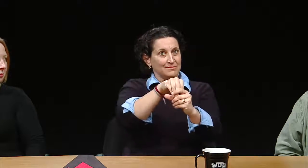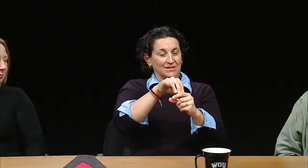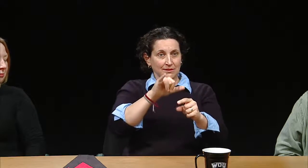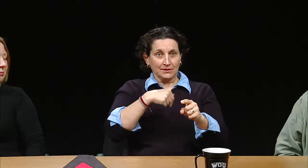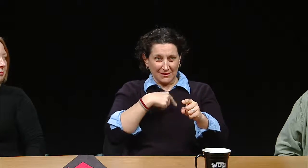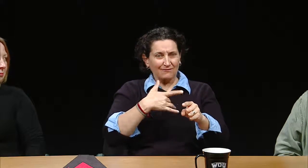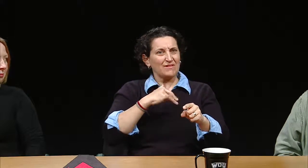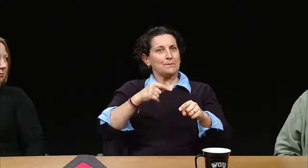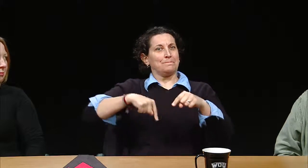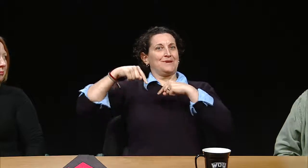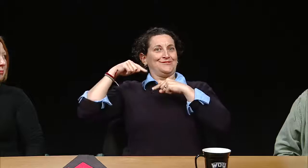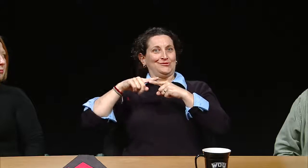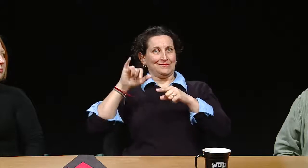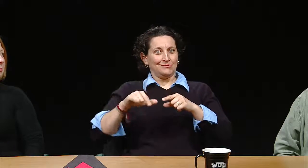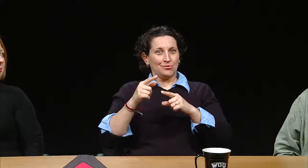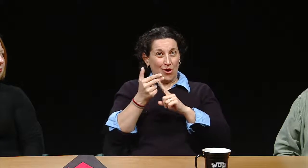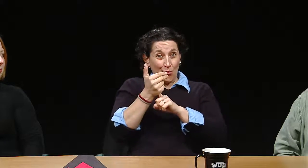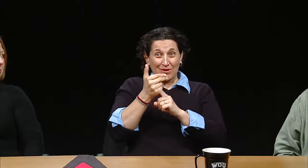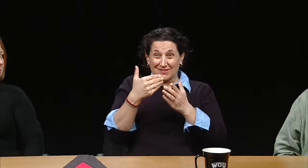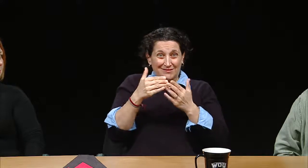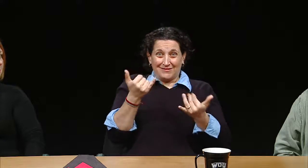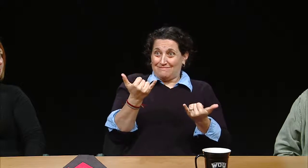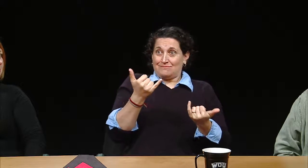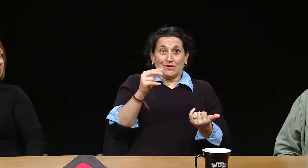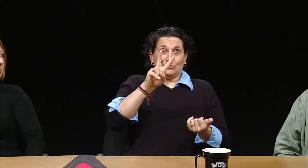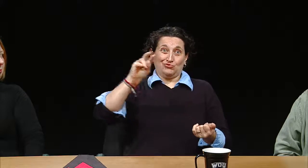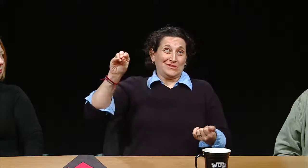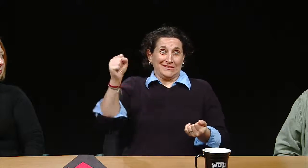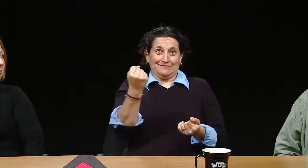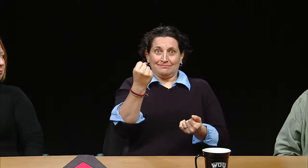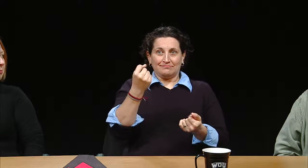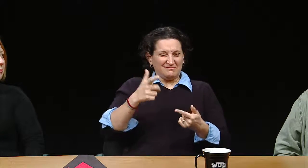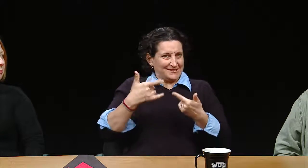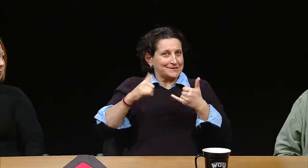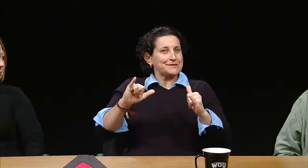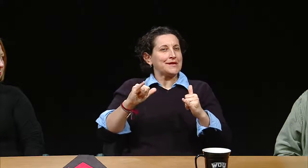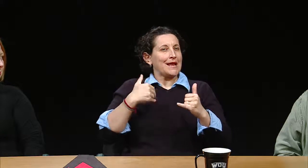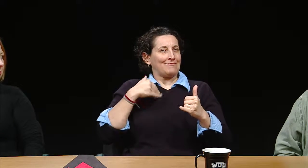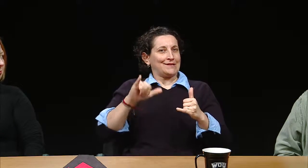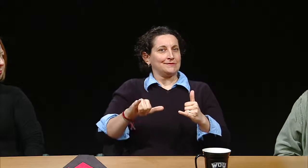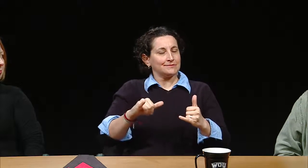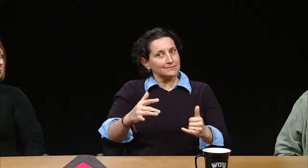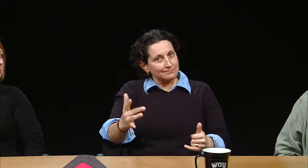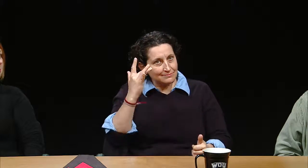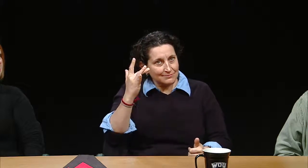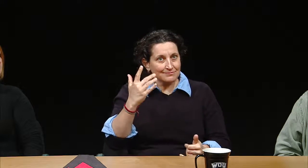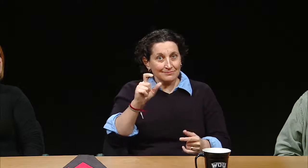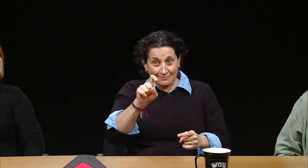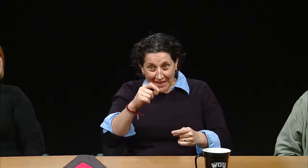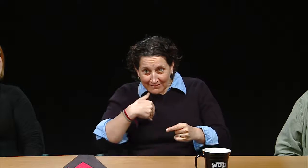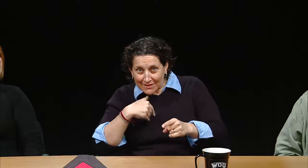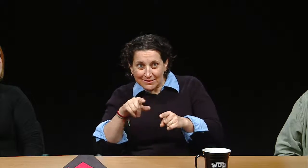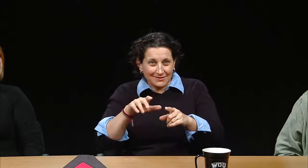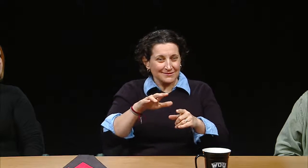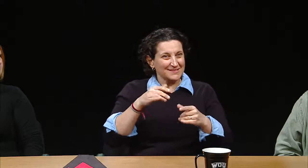and then every stage of production and where we're at. And by keeping track that way, anyone who's working on captioning within our department